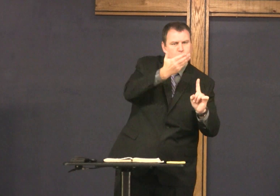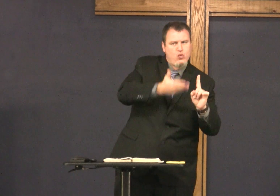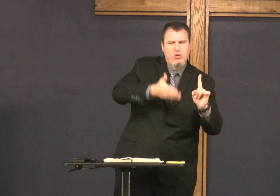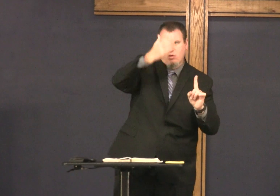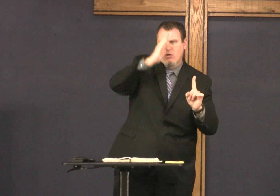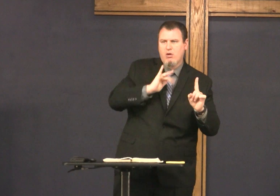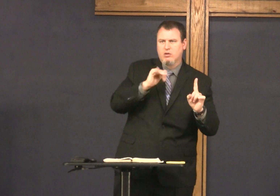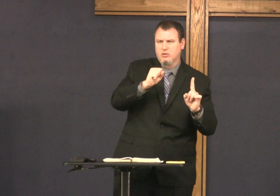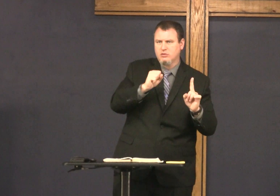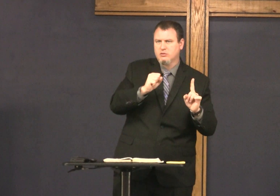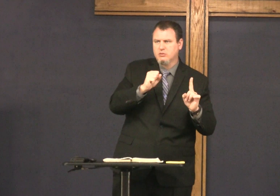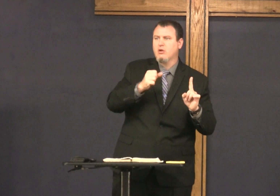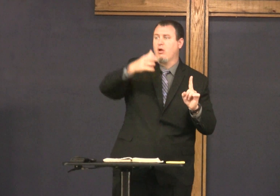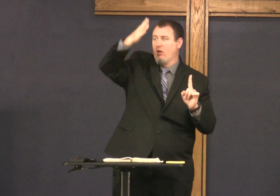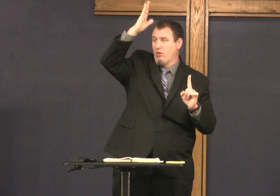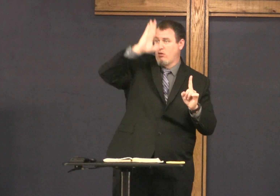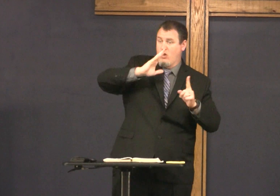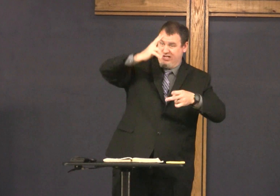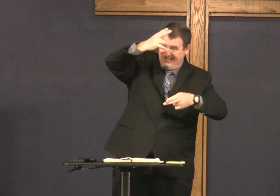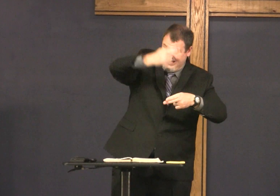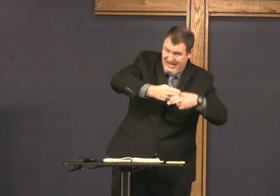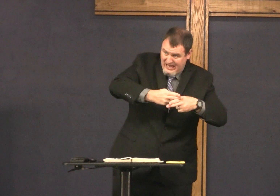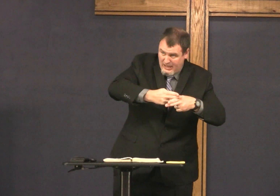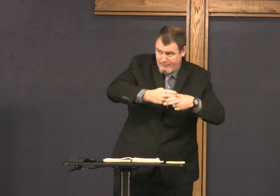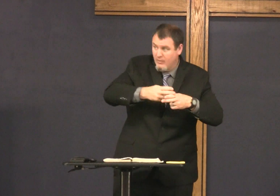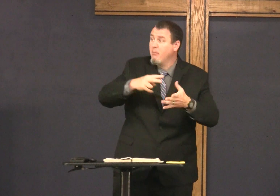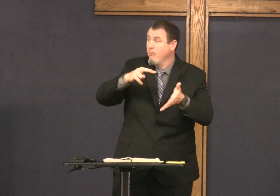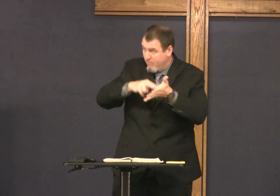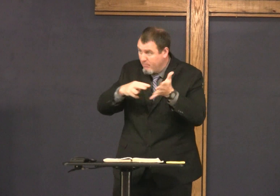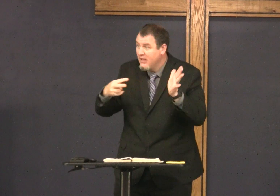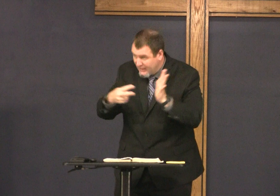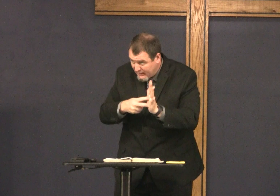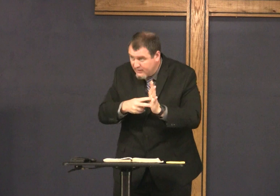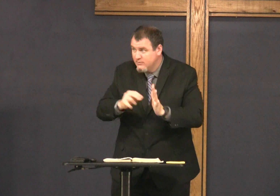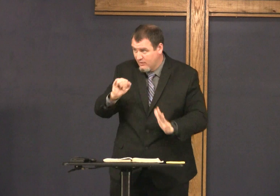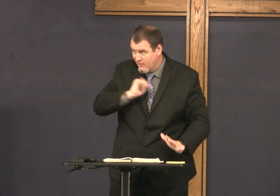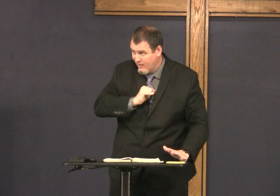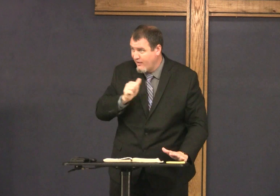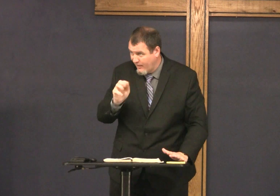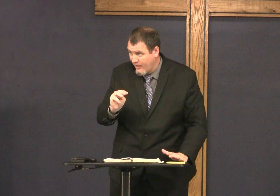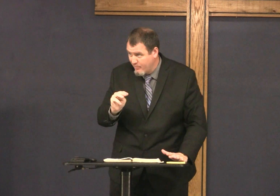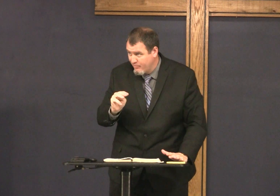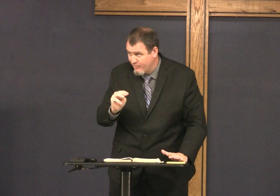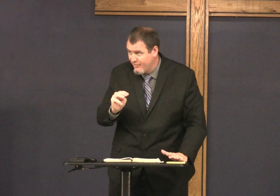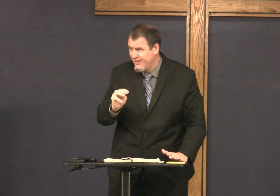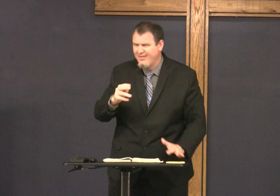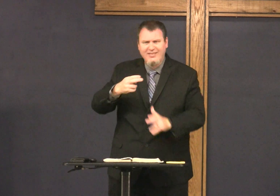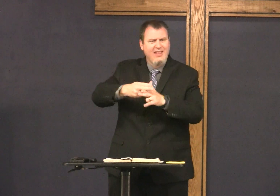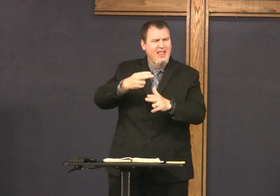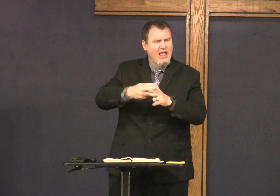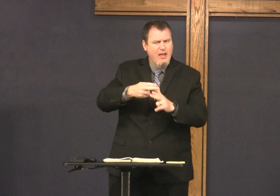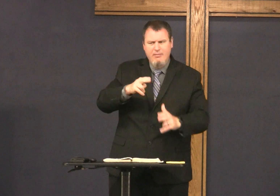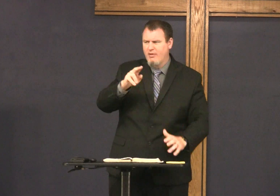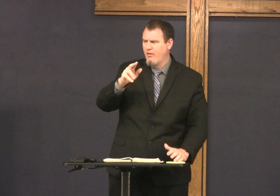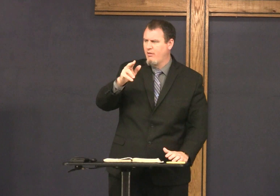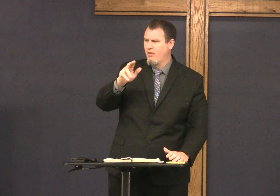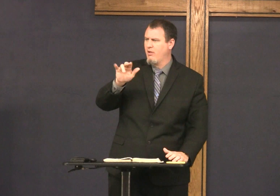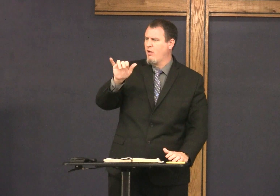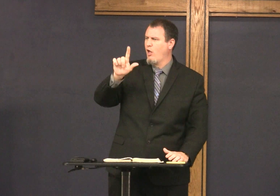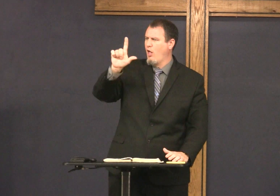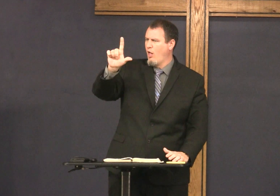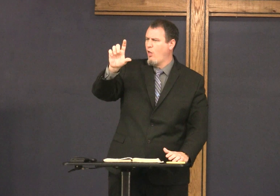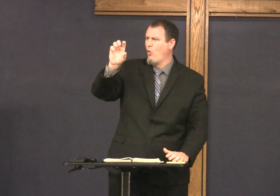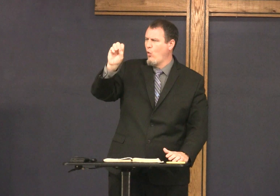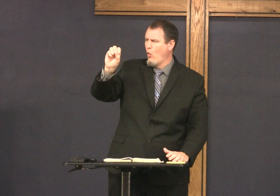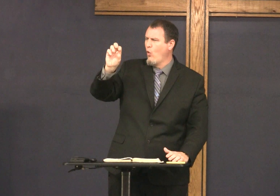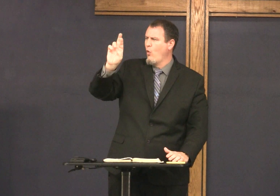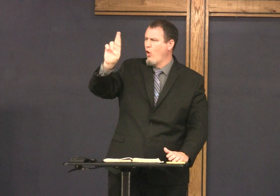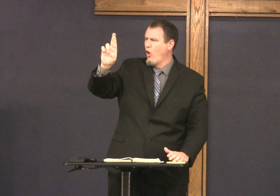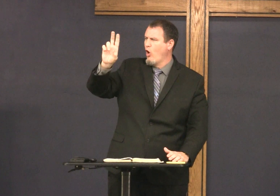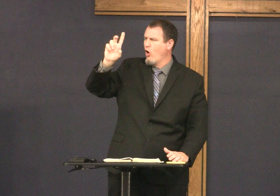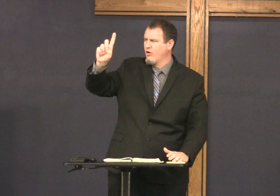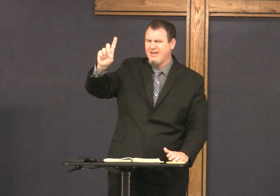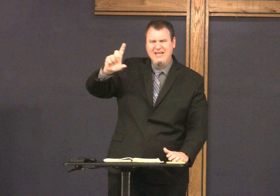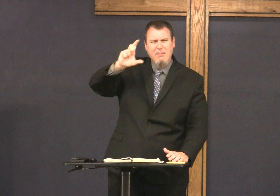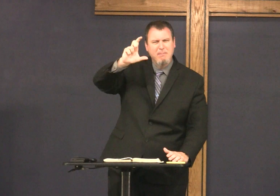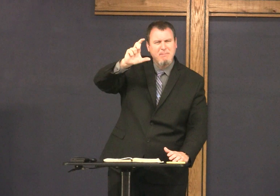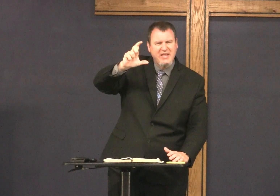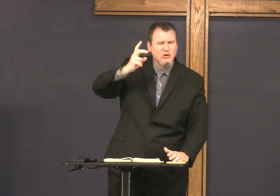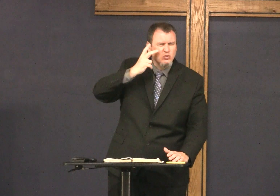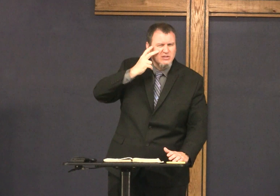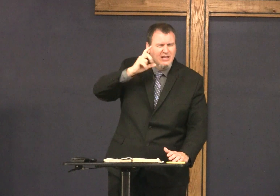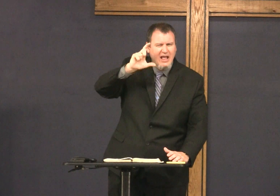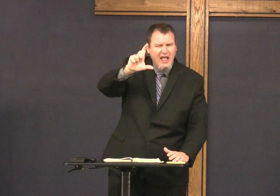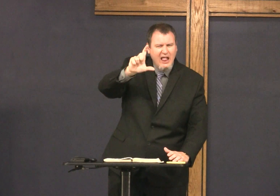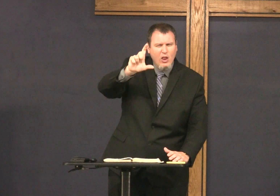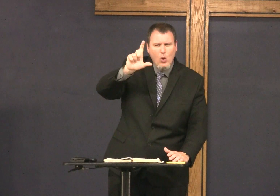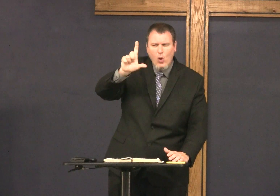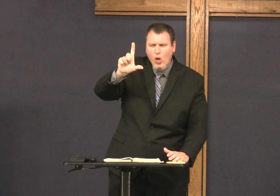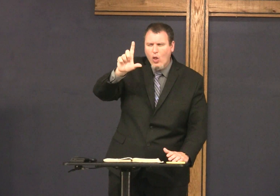sorry writers the words I am to describe God and his name was considered you ever see in